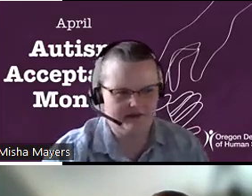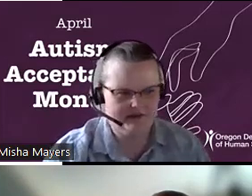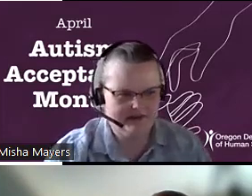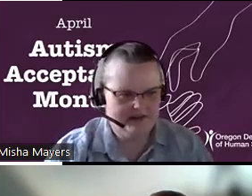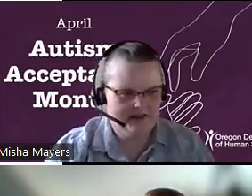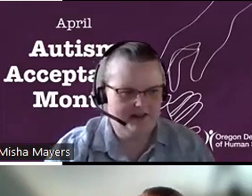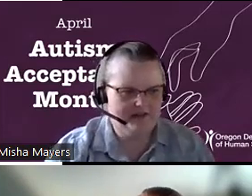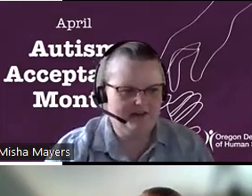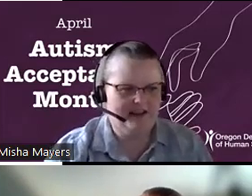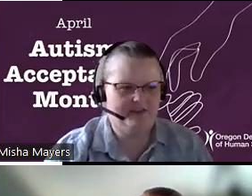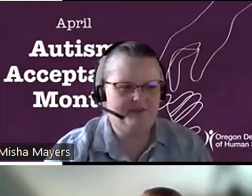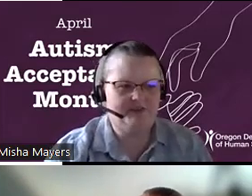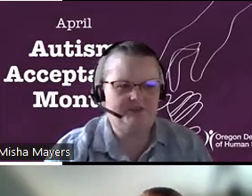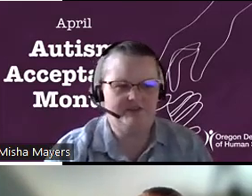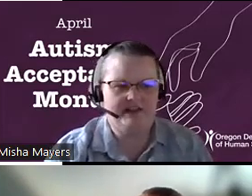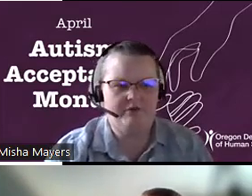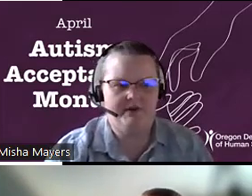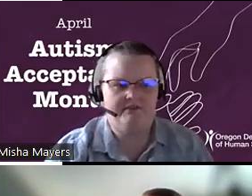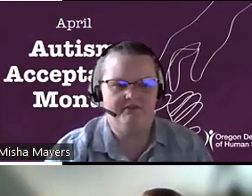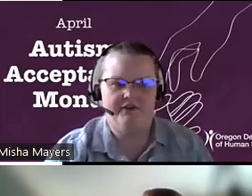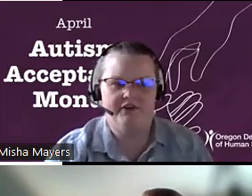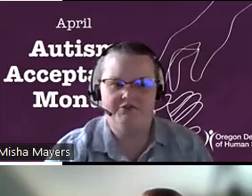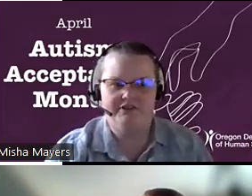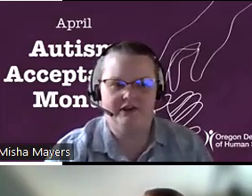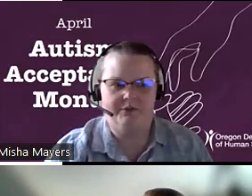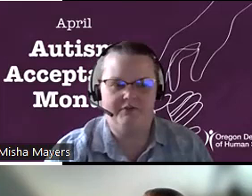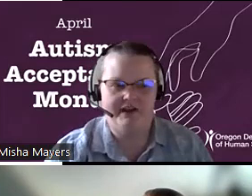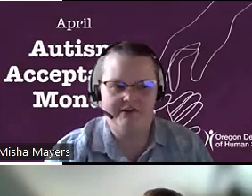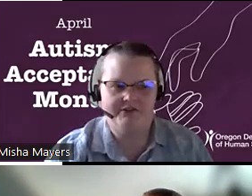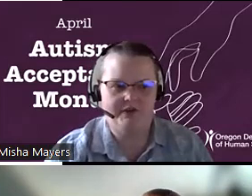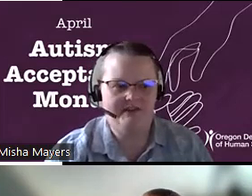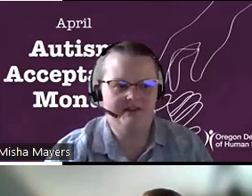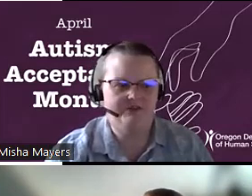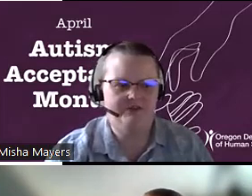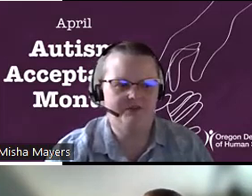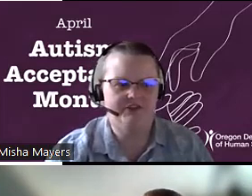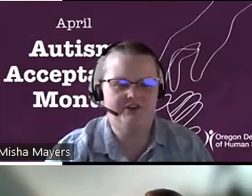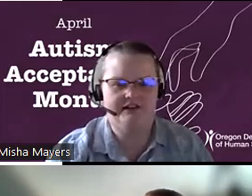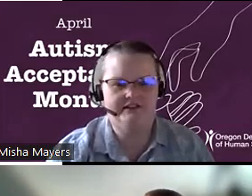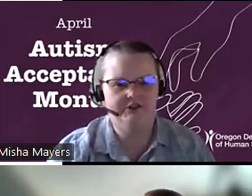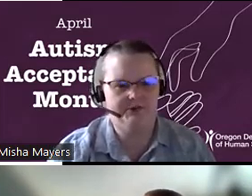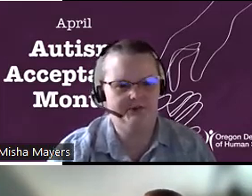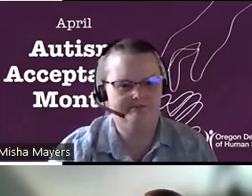IT IS GREAT TO HAVE THIS RESOURCE AVAILABLE BUT IF THERE ARE NO CHILDCARE PROVIDERS WHAT'S A STUDENT WITH A CHILD TO DO?